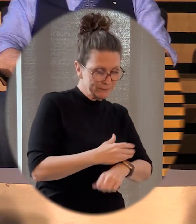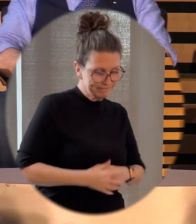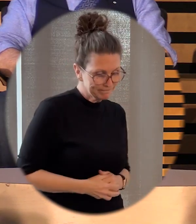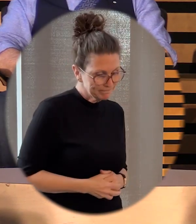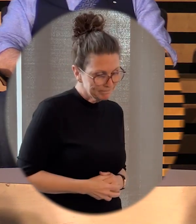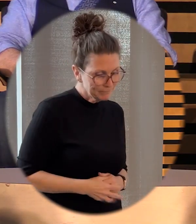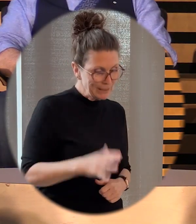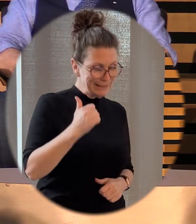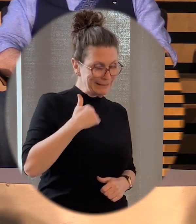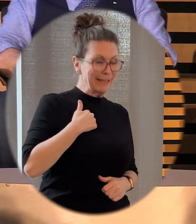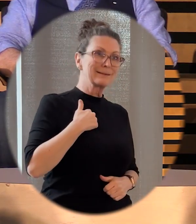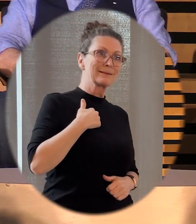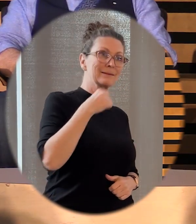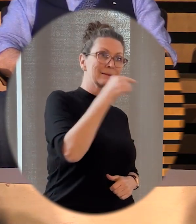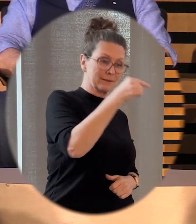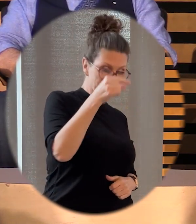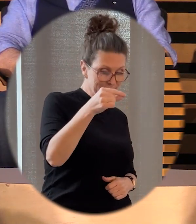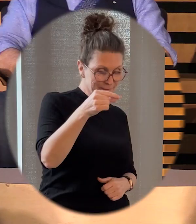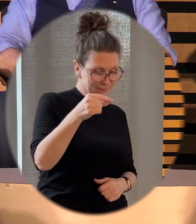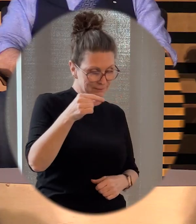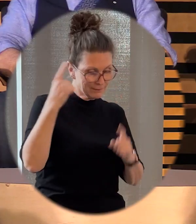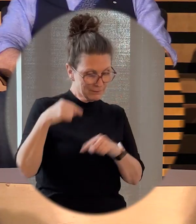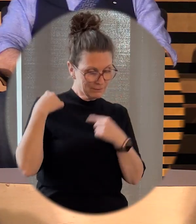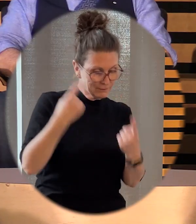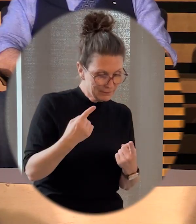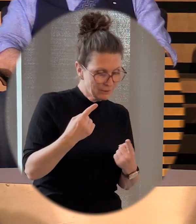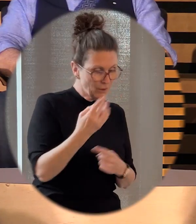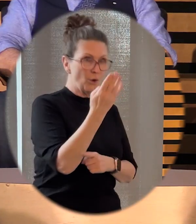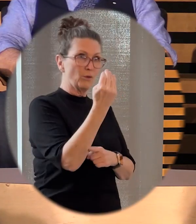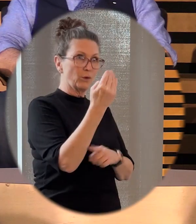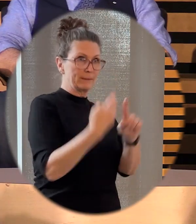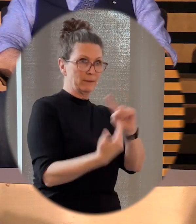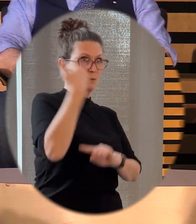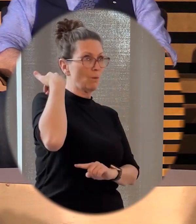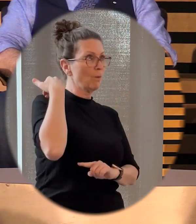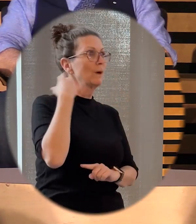plans to do so anytime in the future. There are a plethora of other barriers and inadequacies